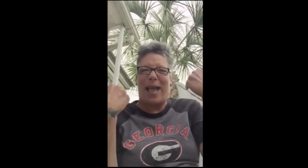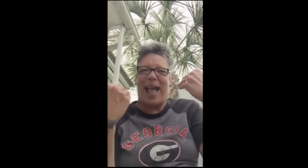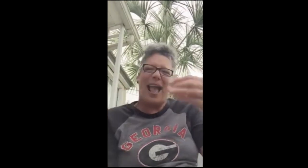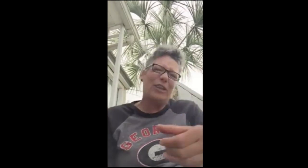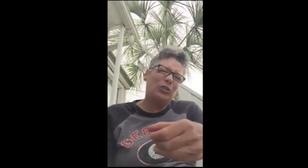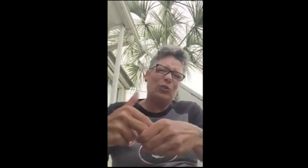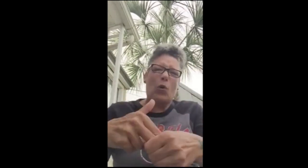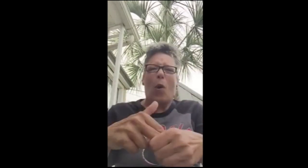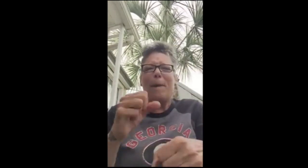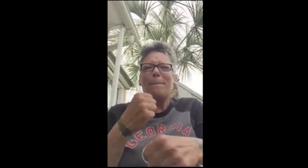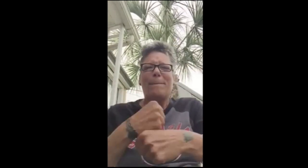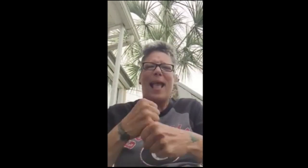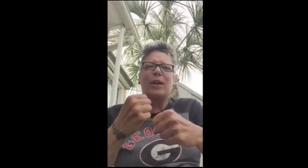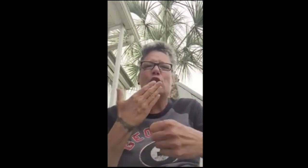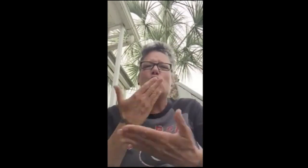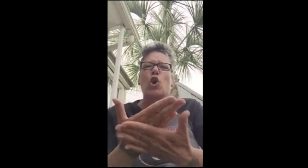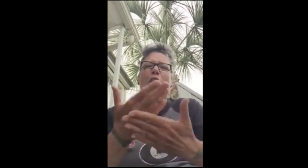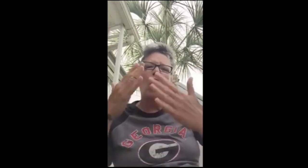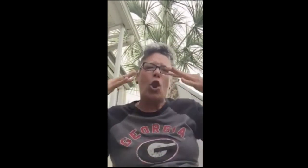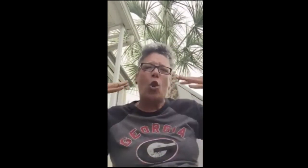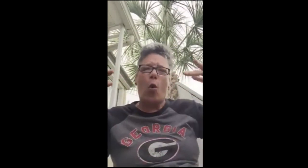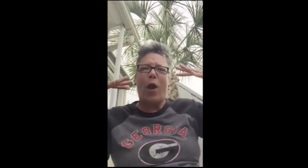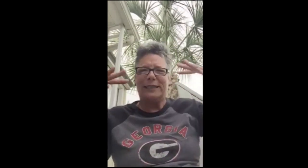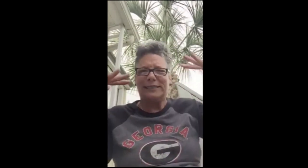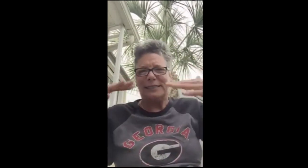Come and join, make some good noise.